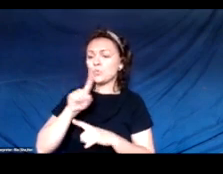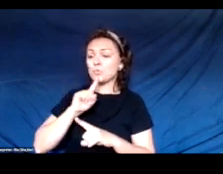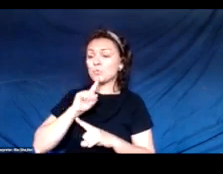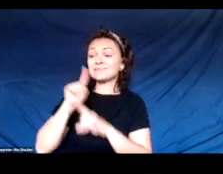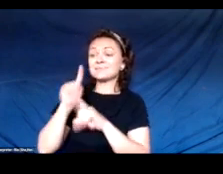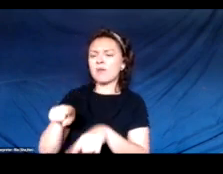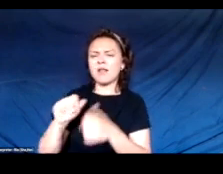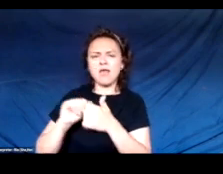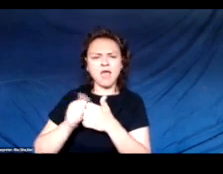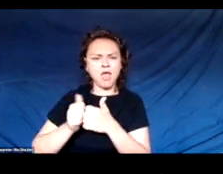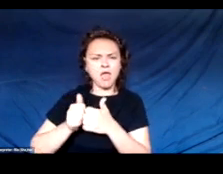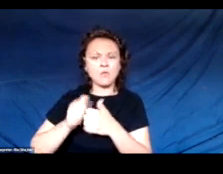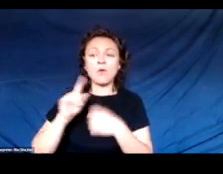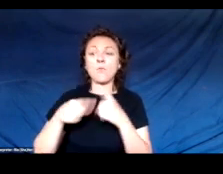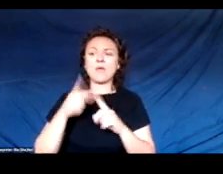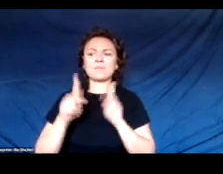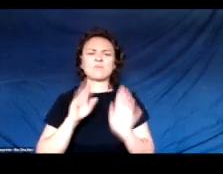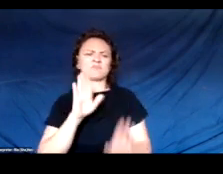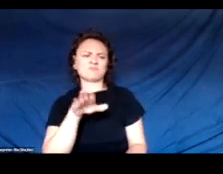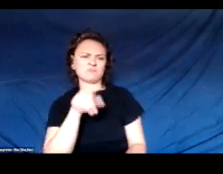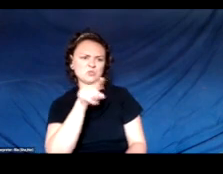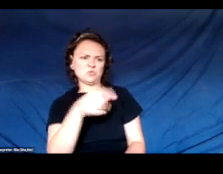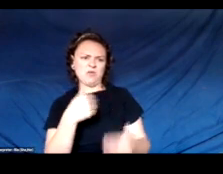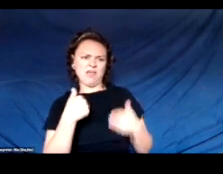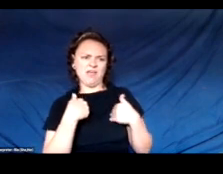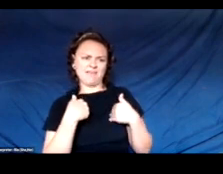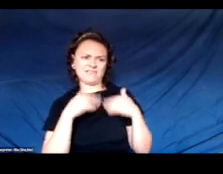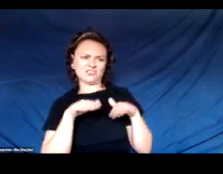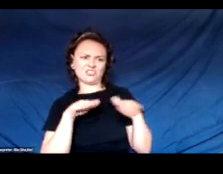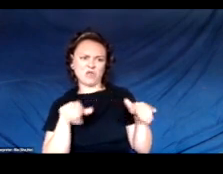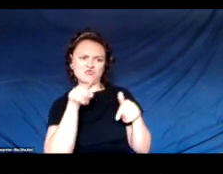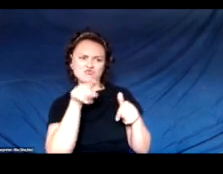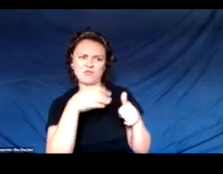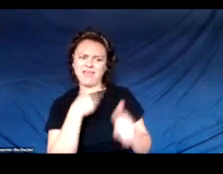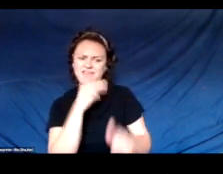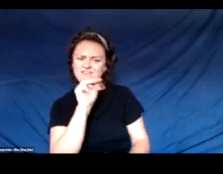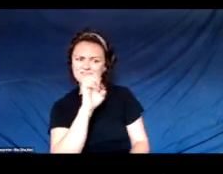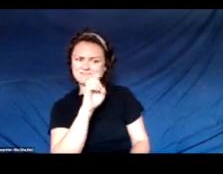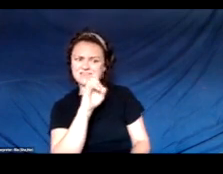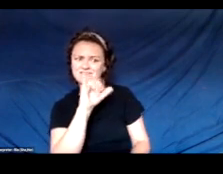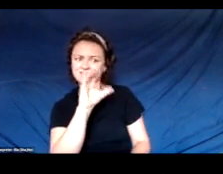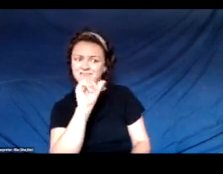having a child when you're already on Medicaid and bringing into the world